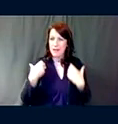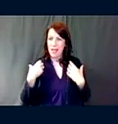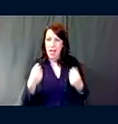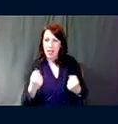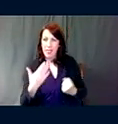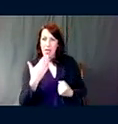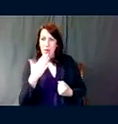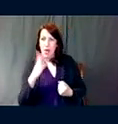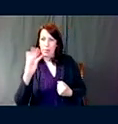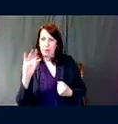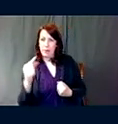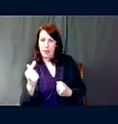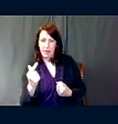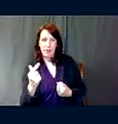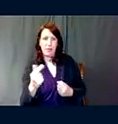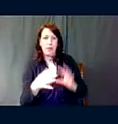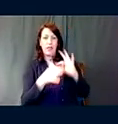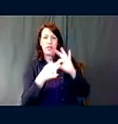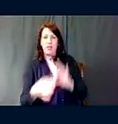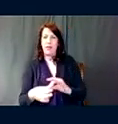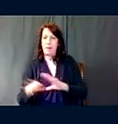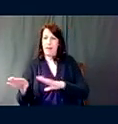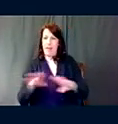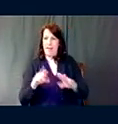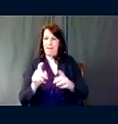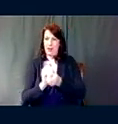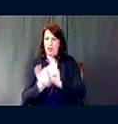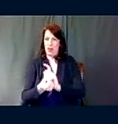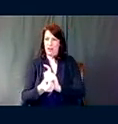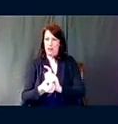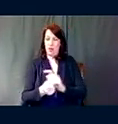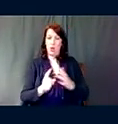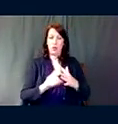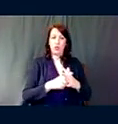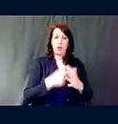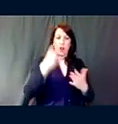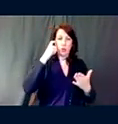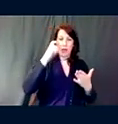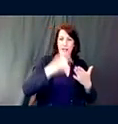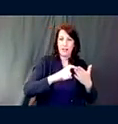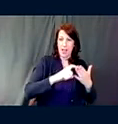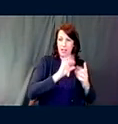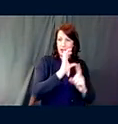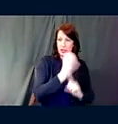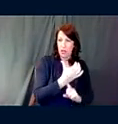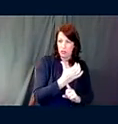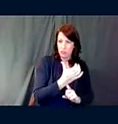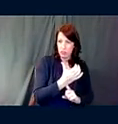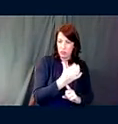OPTIMIZE HEALTH AND WELL BEING BY BEHAVIOR CHANGE, ACKNOWLEDGE